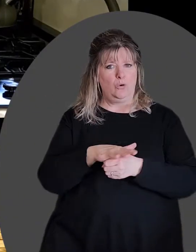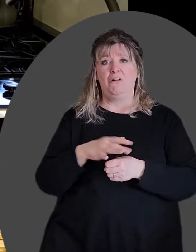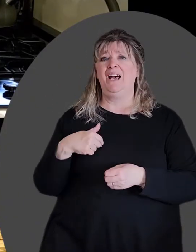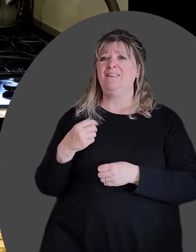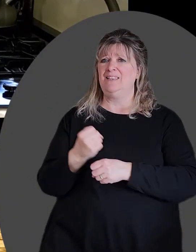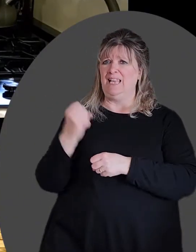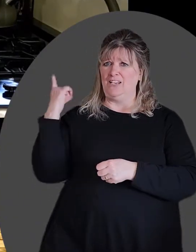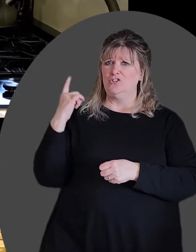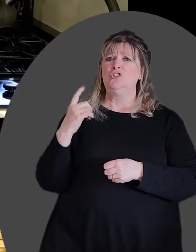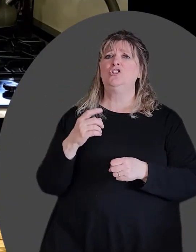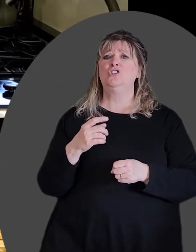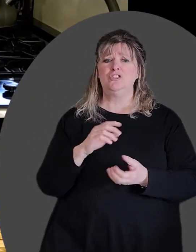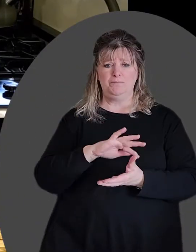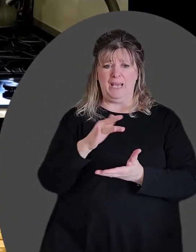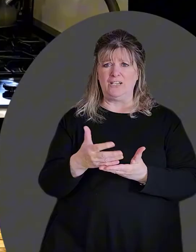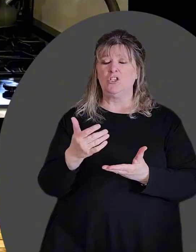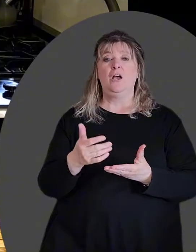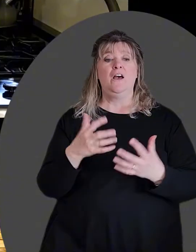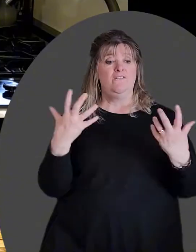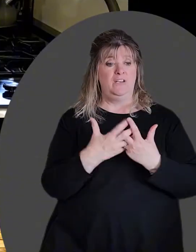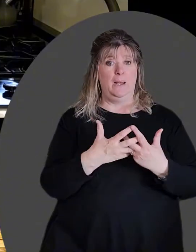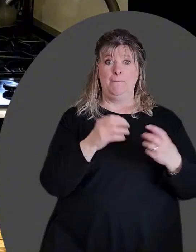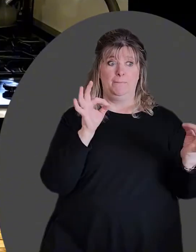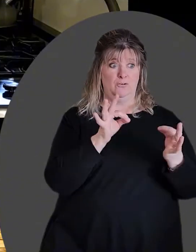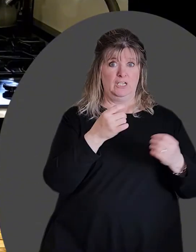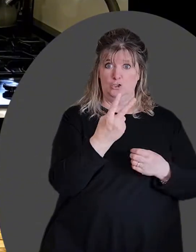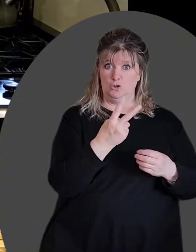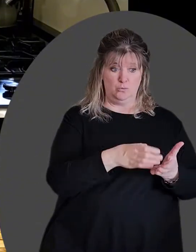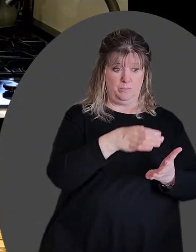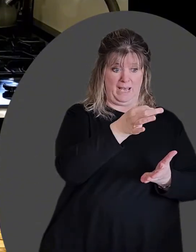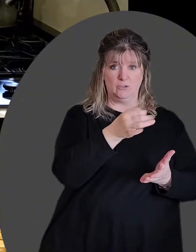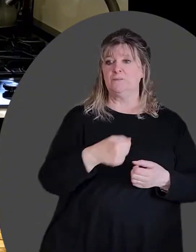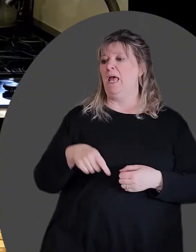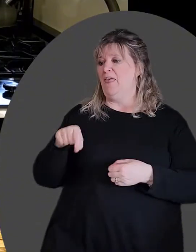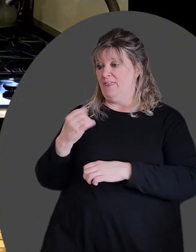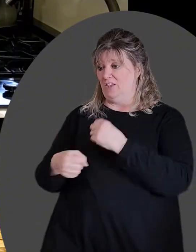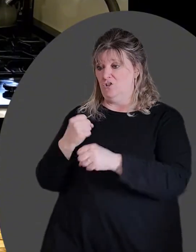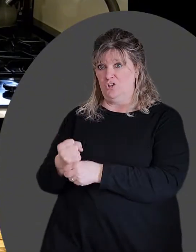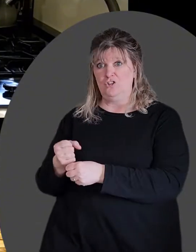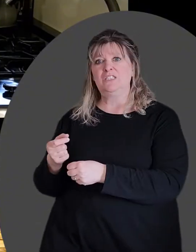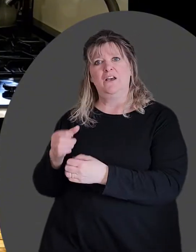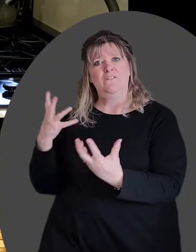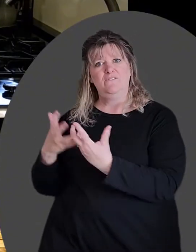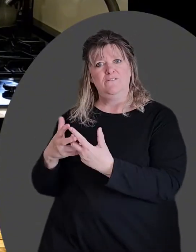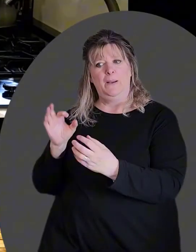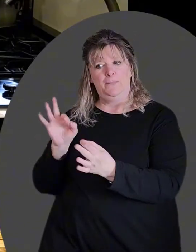perfectly into two of the bottles and this year's batch fit perfectly into one bottle